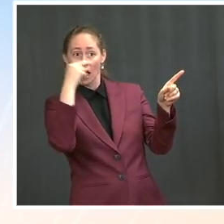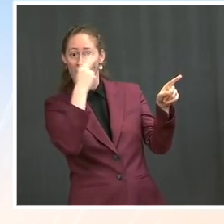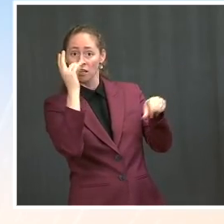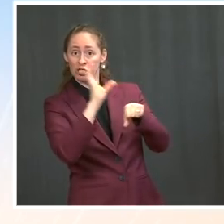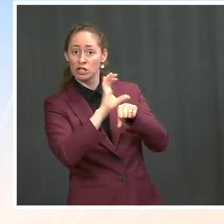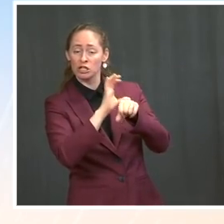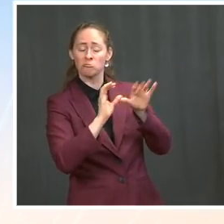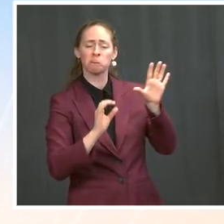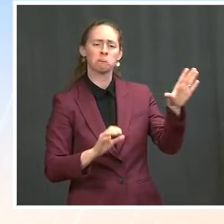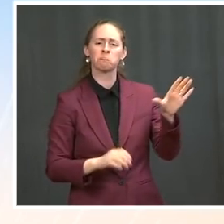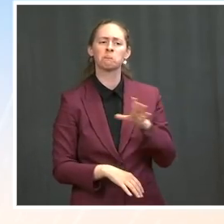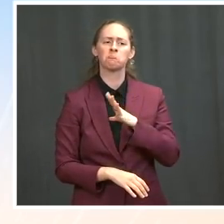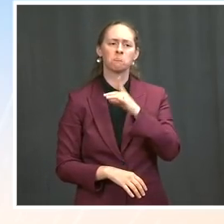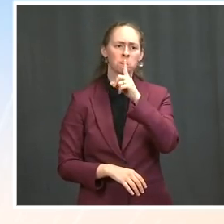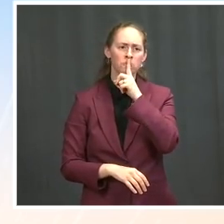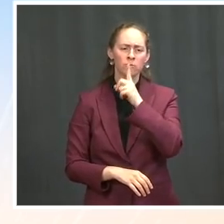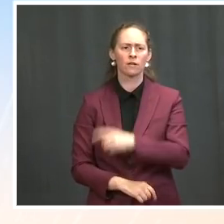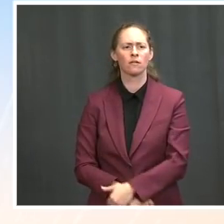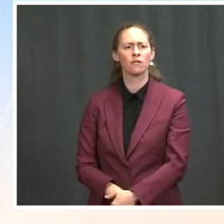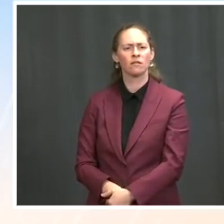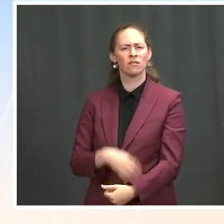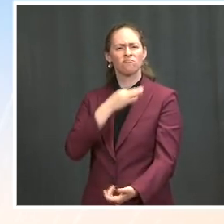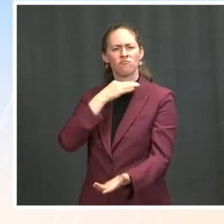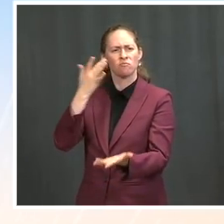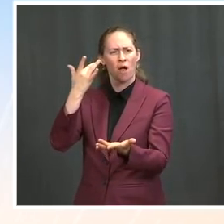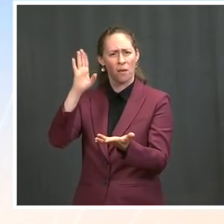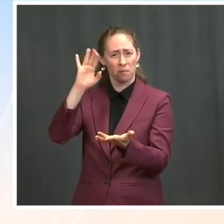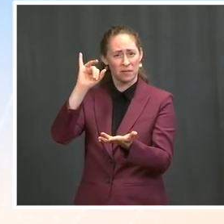make the President reconsider his public support for policies